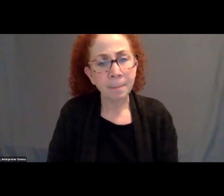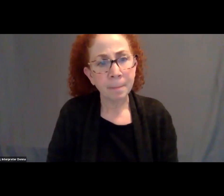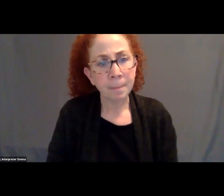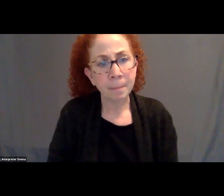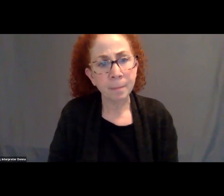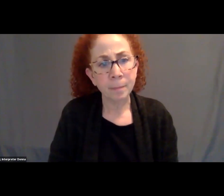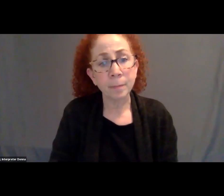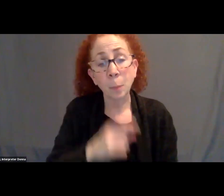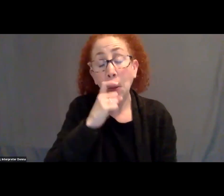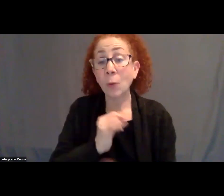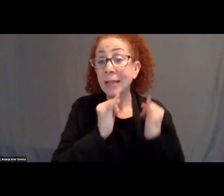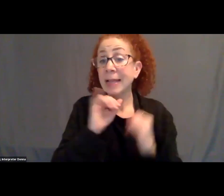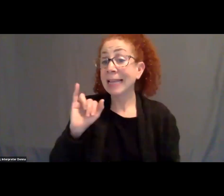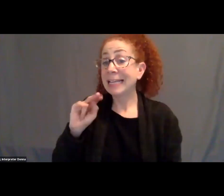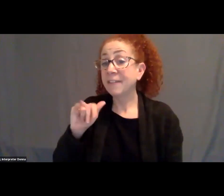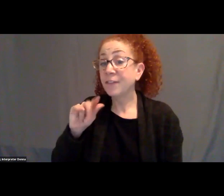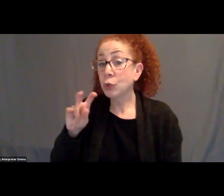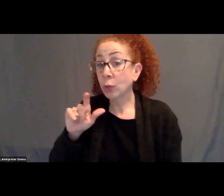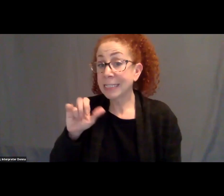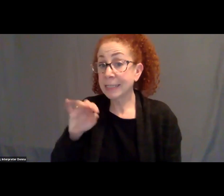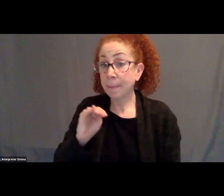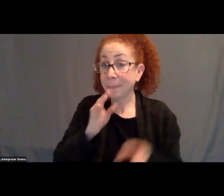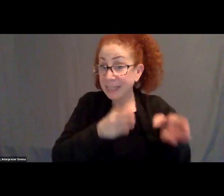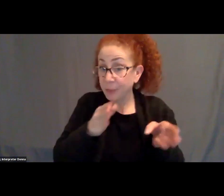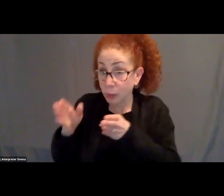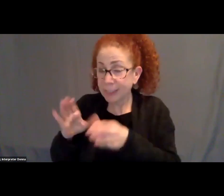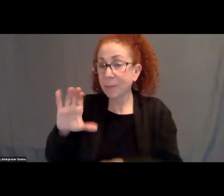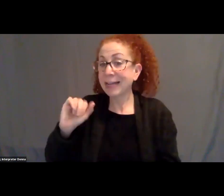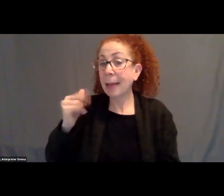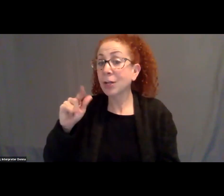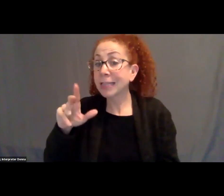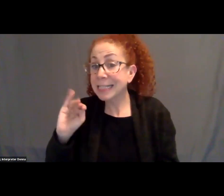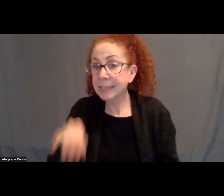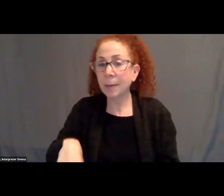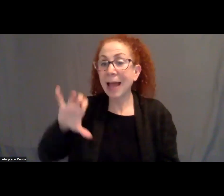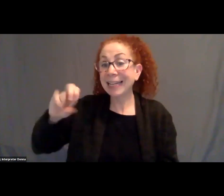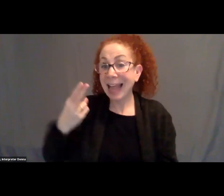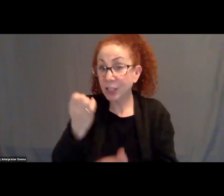So individualism, capitalism, the cash economies,